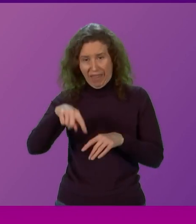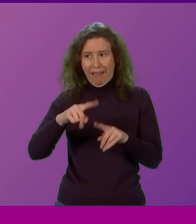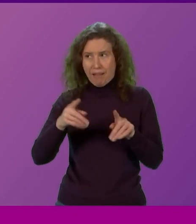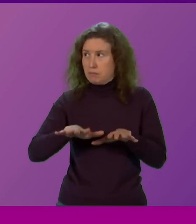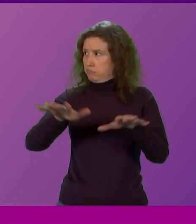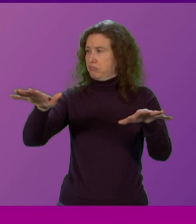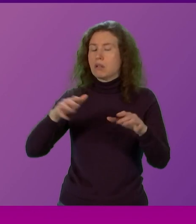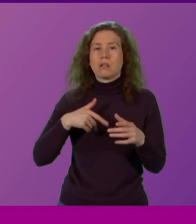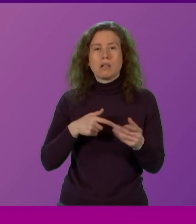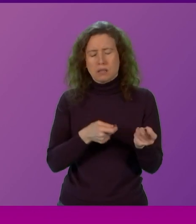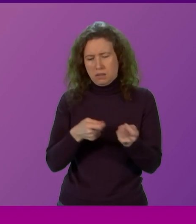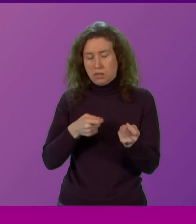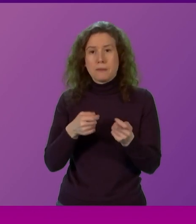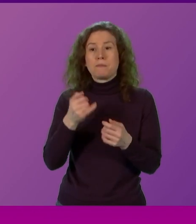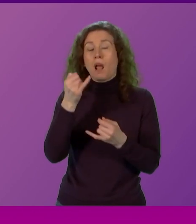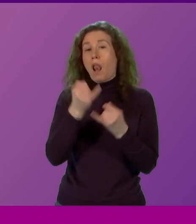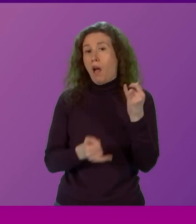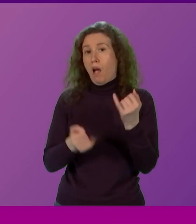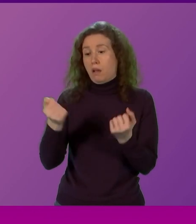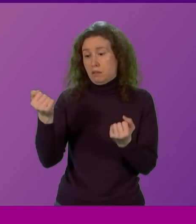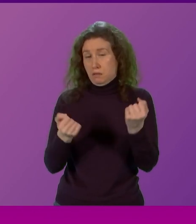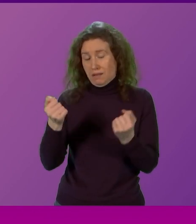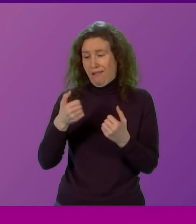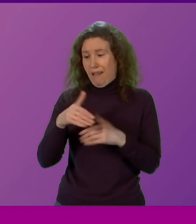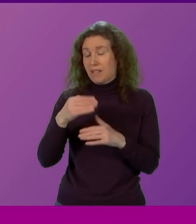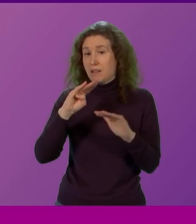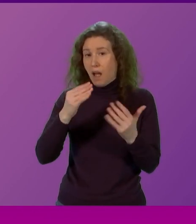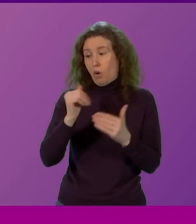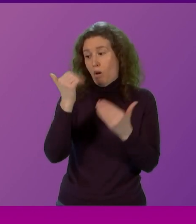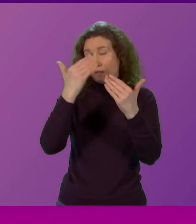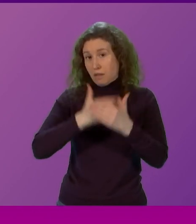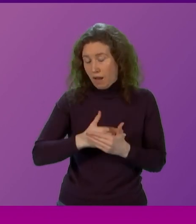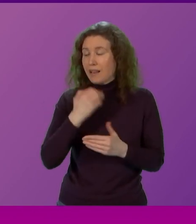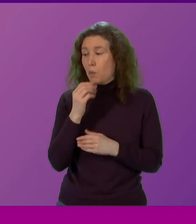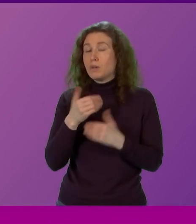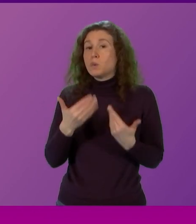The last appliance left at 9 pm last night, and the fire service will return for a routine check today.